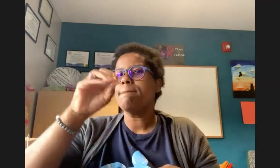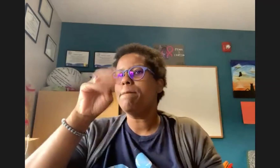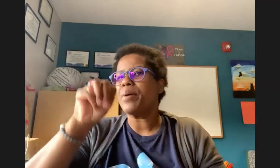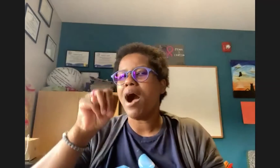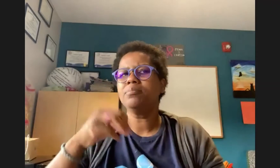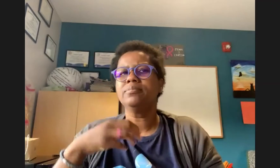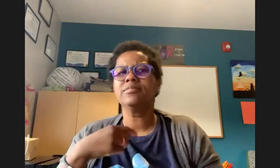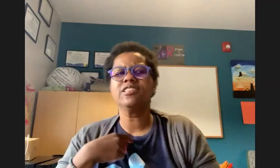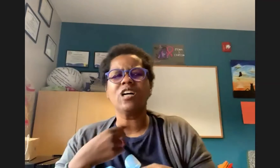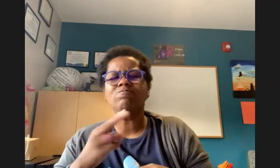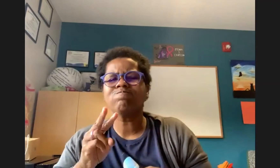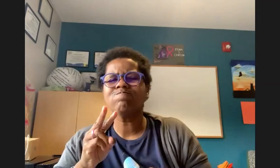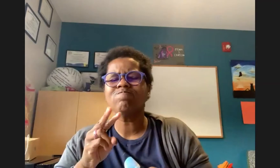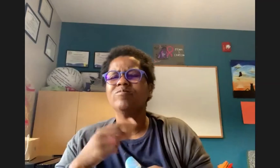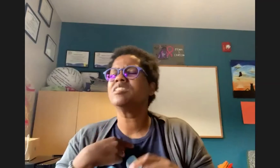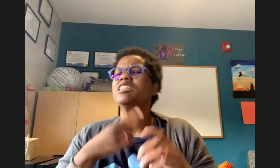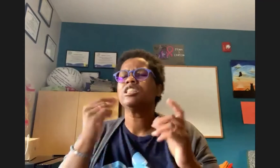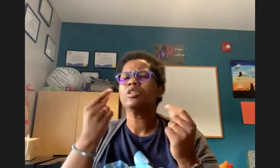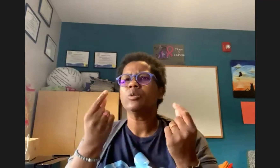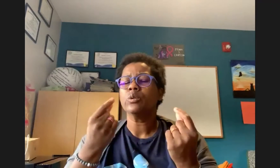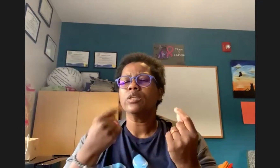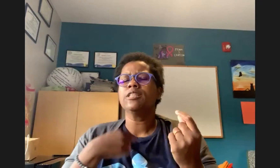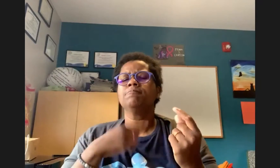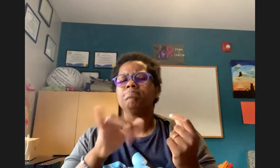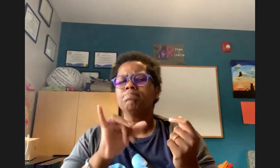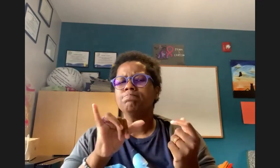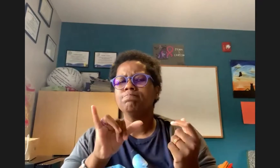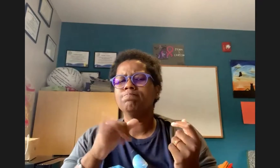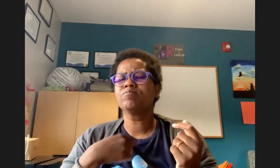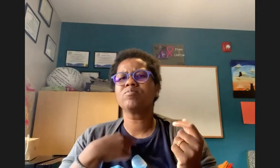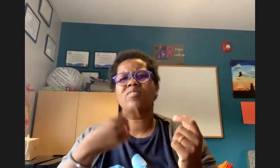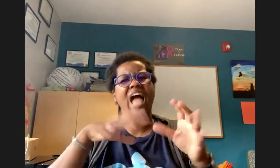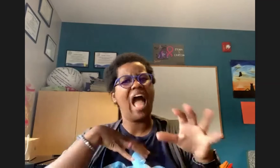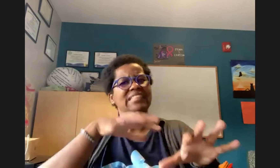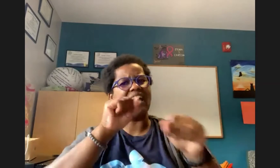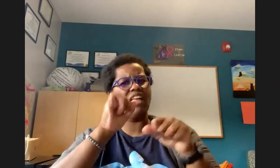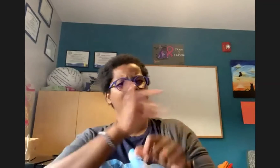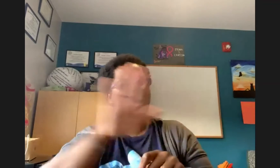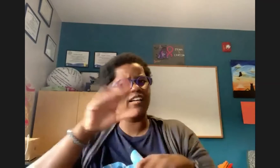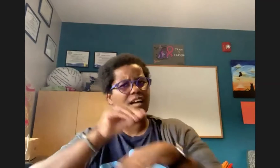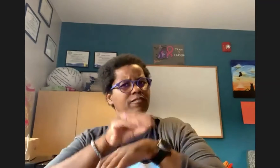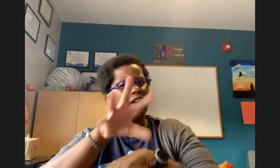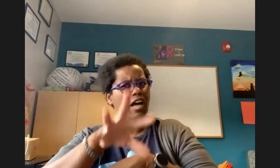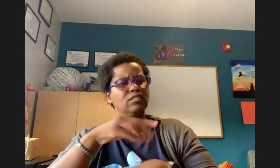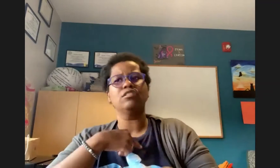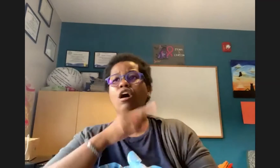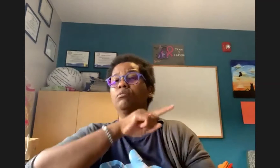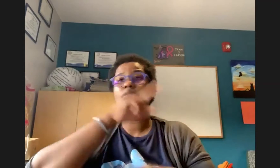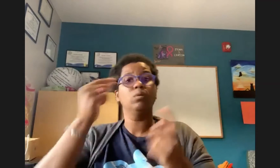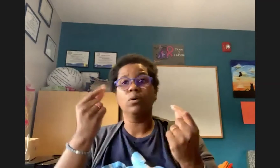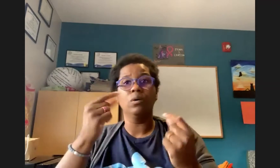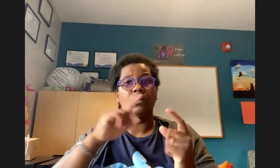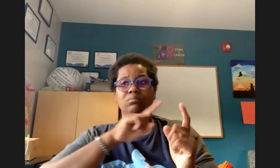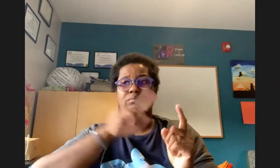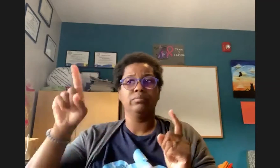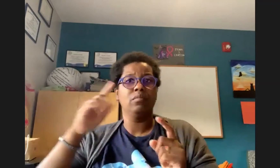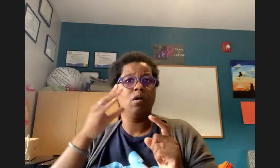There's some sound when you shake those eyes and you can feel those vibrations. And if I use the soft palms they could feel those.